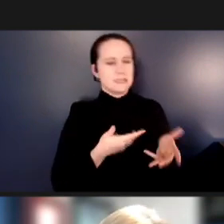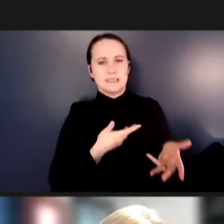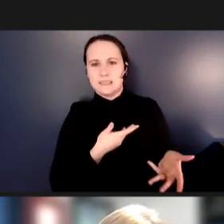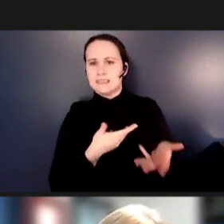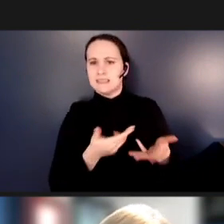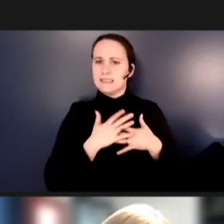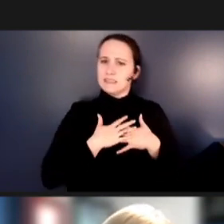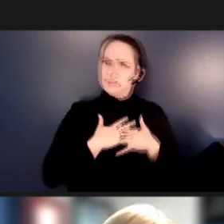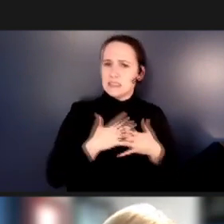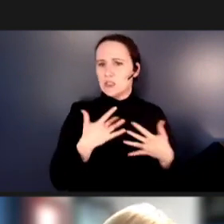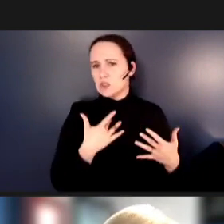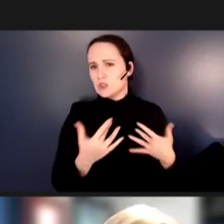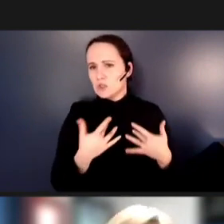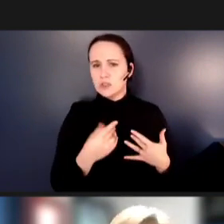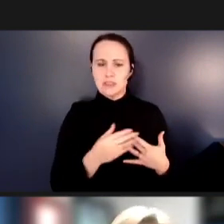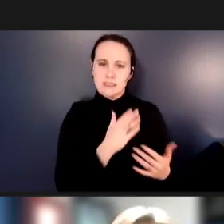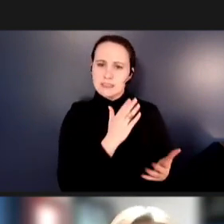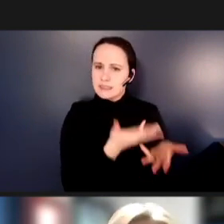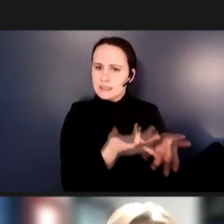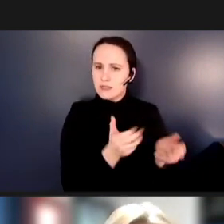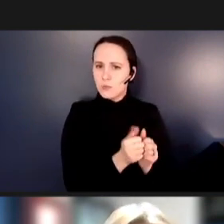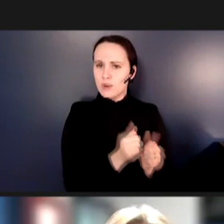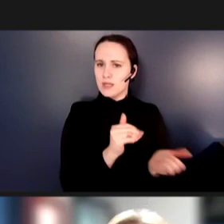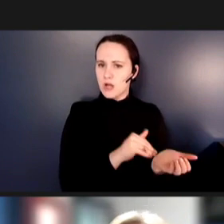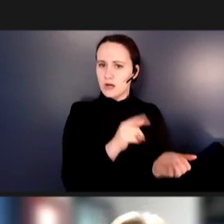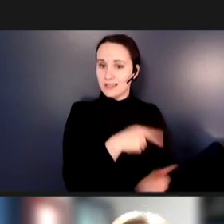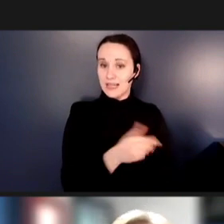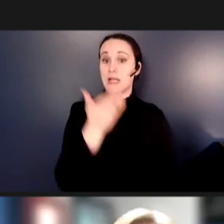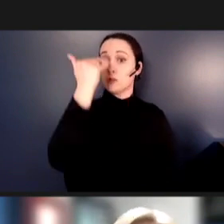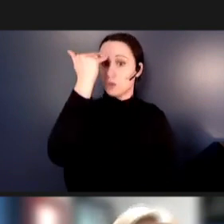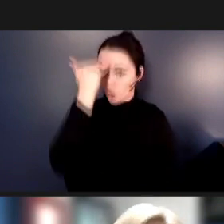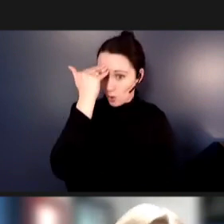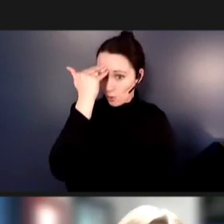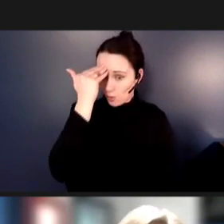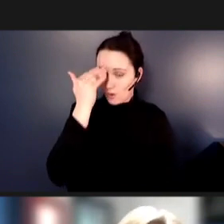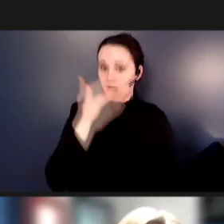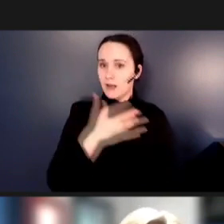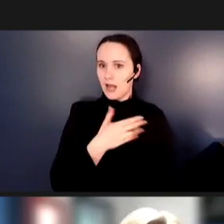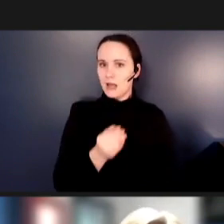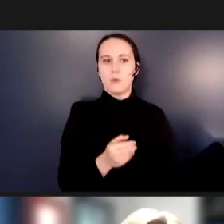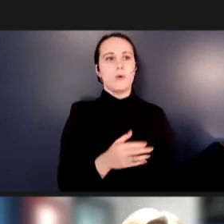with the healthcare provider who they know and they making decisions about their child's health,